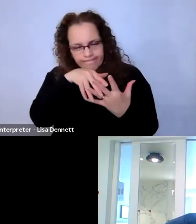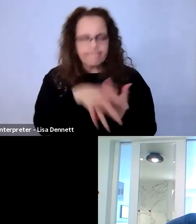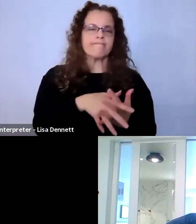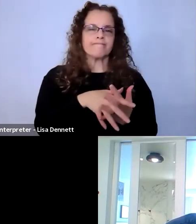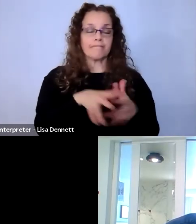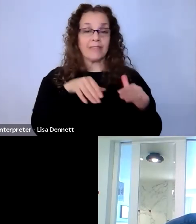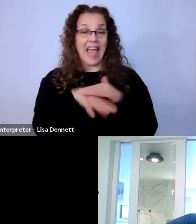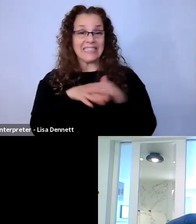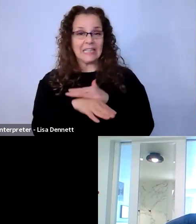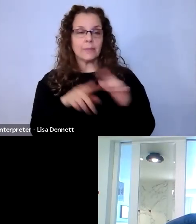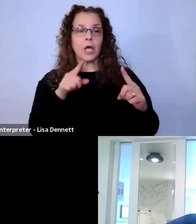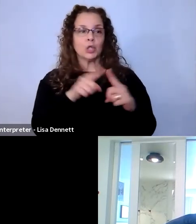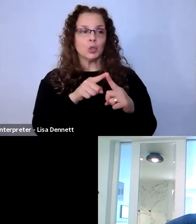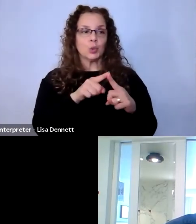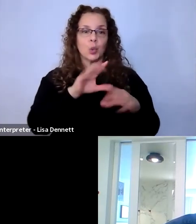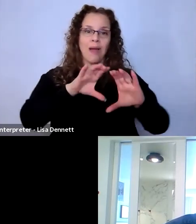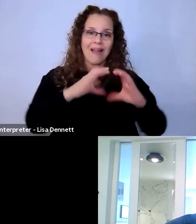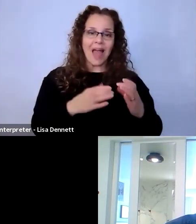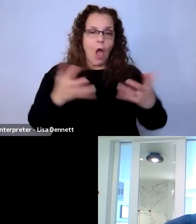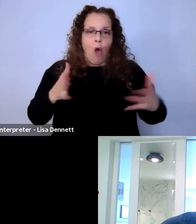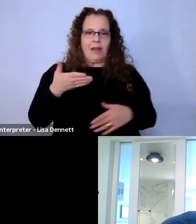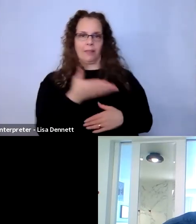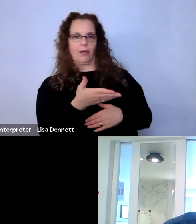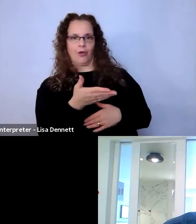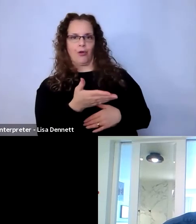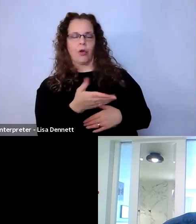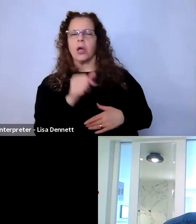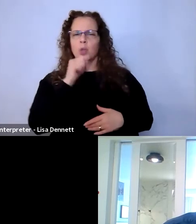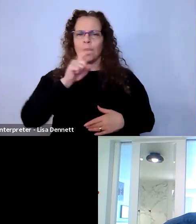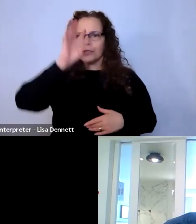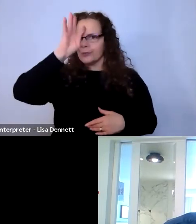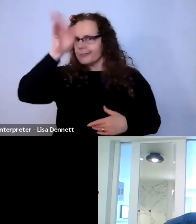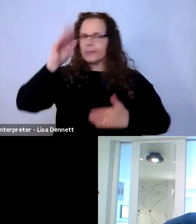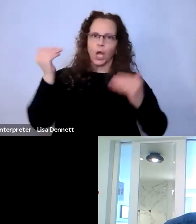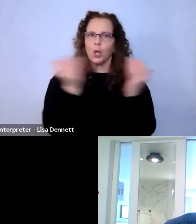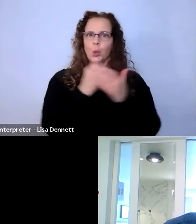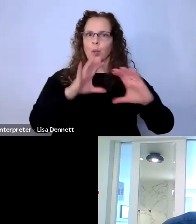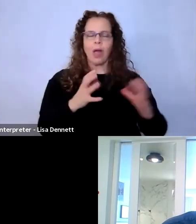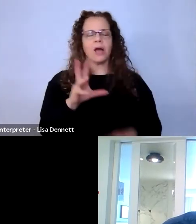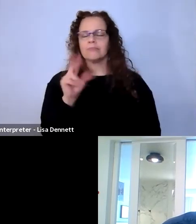there's no need to create a special course on accessibility, we want accessibility to be integrated into you know.